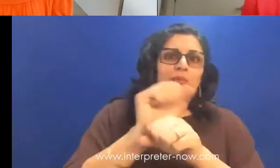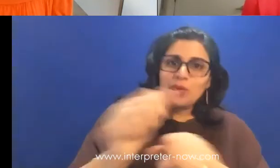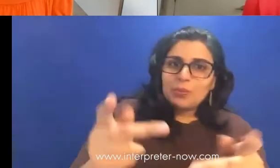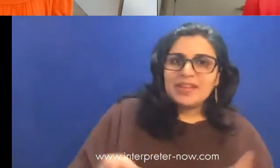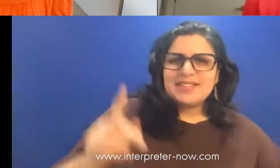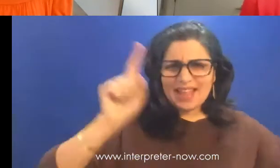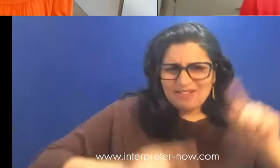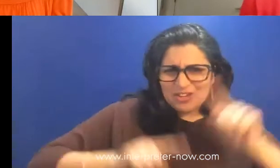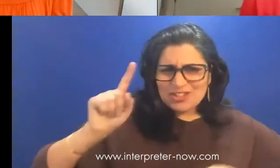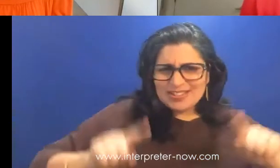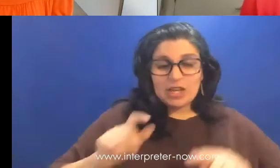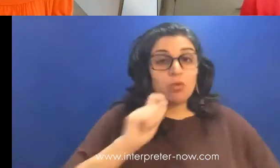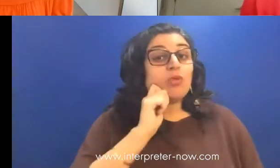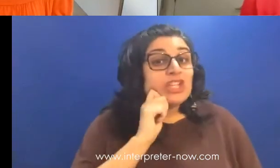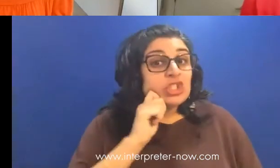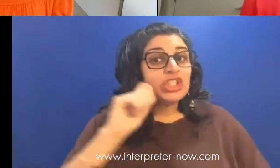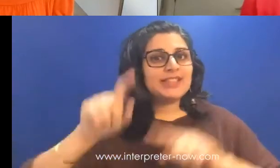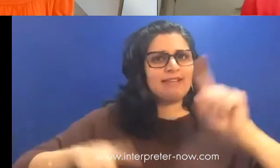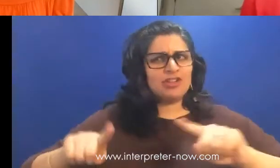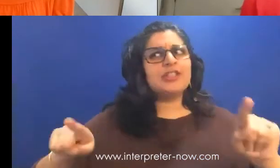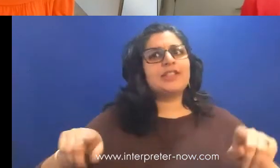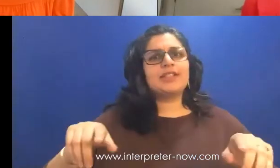Racial diversity is very much a part of life.